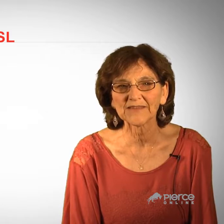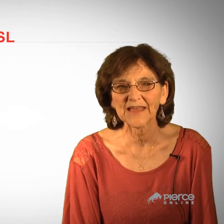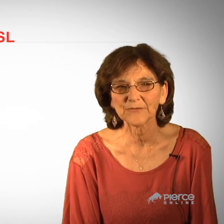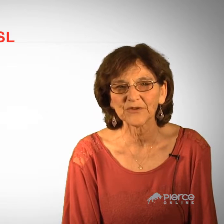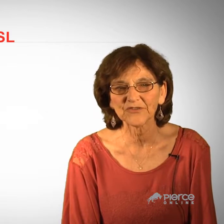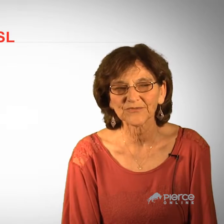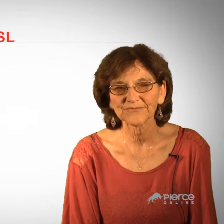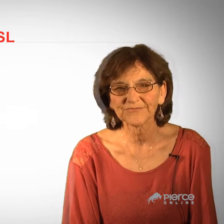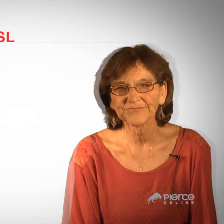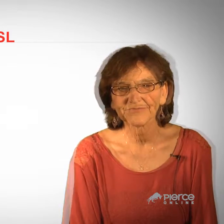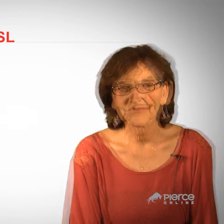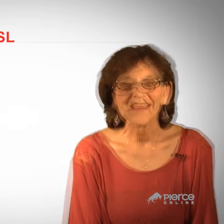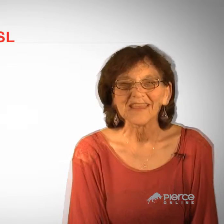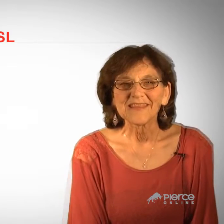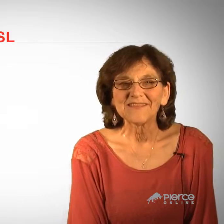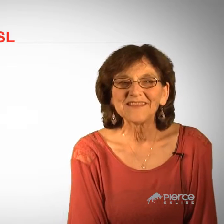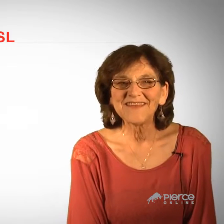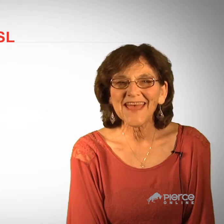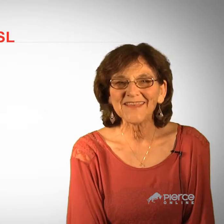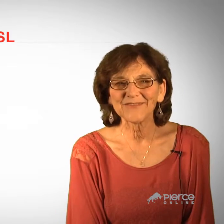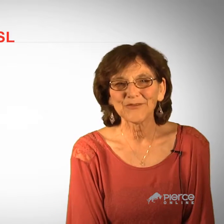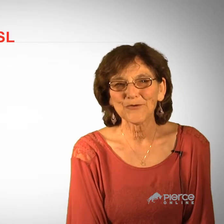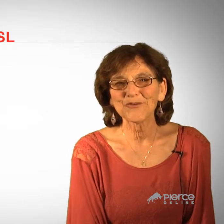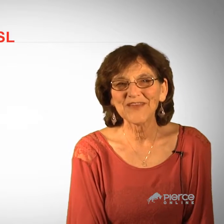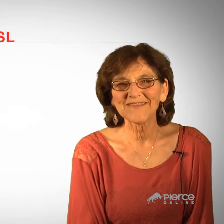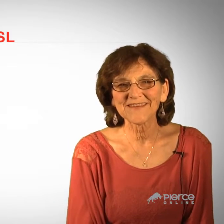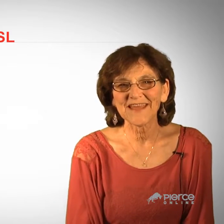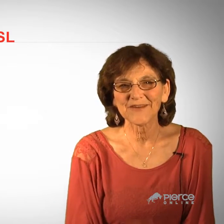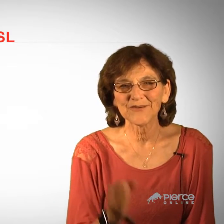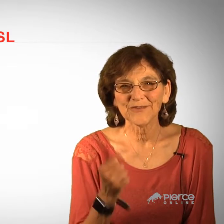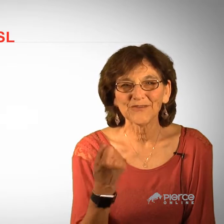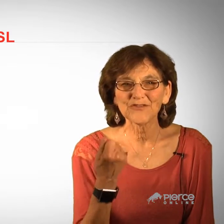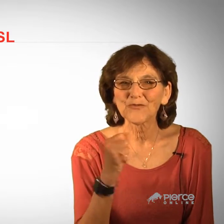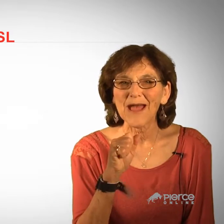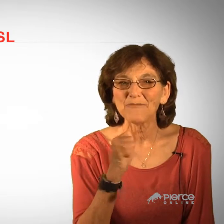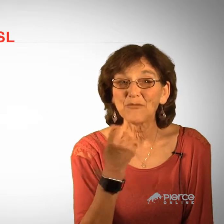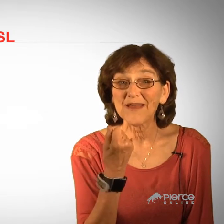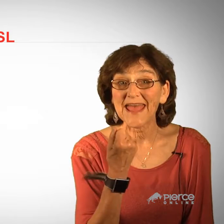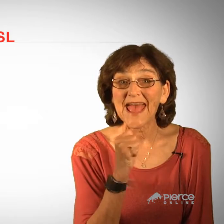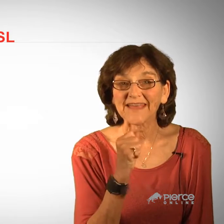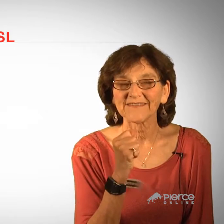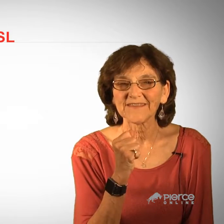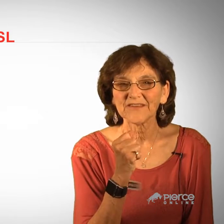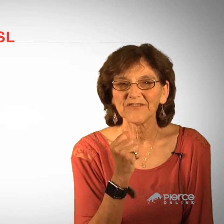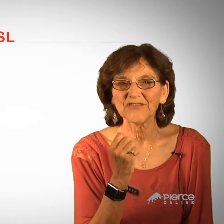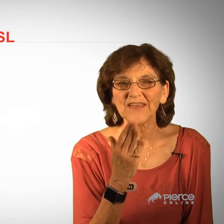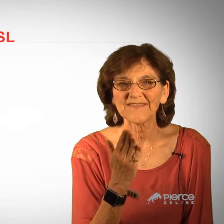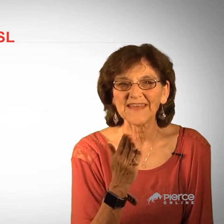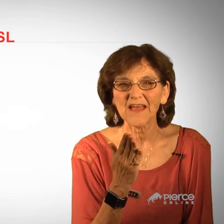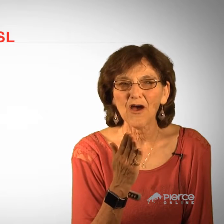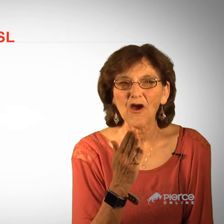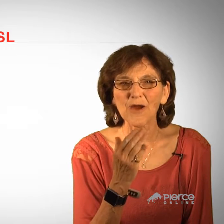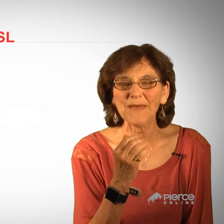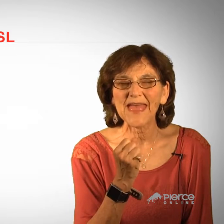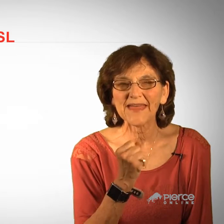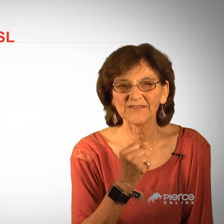language. The DEZ, or designator, describes what acts, such as the arm, hand